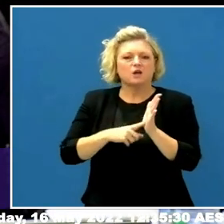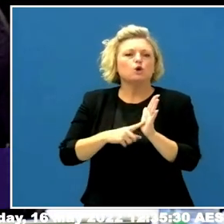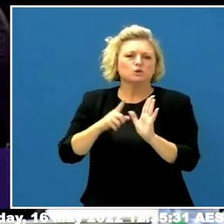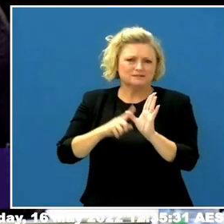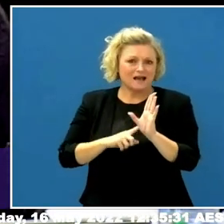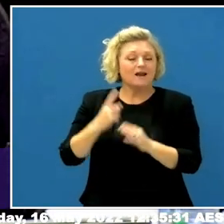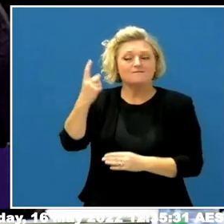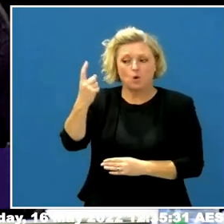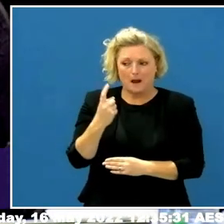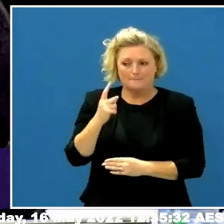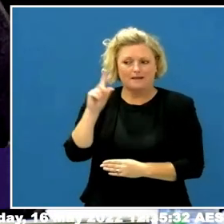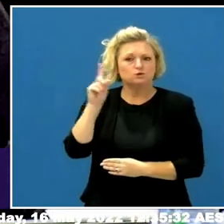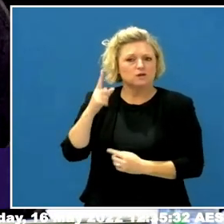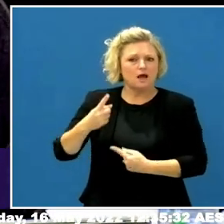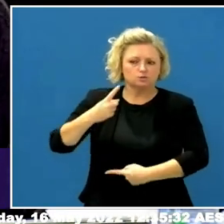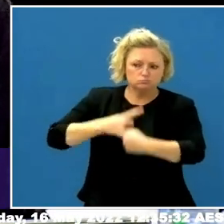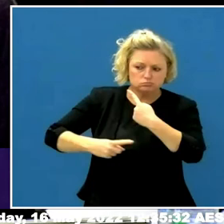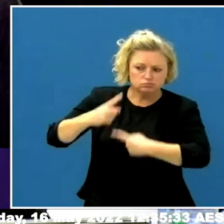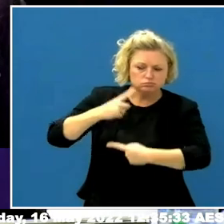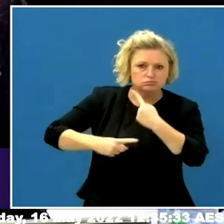I want to ask some questions.